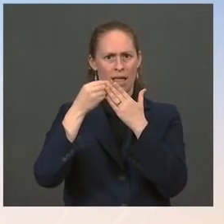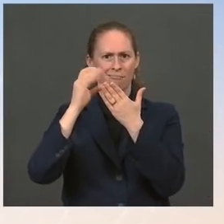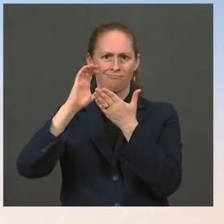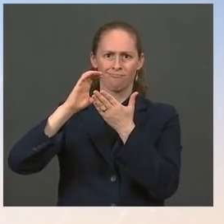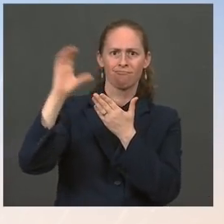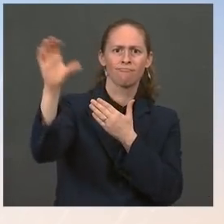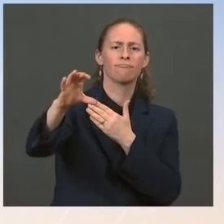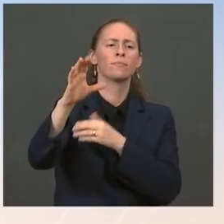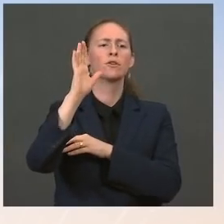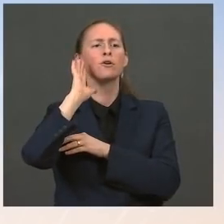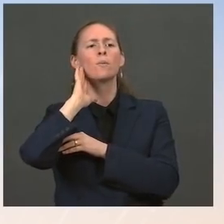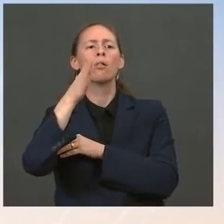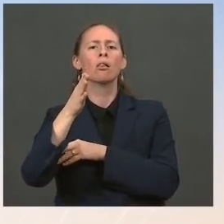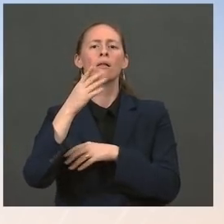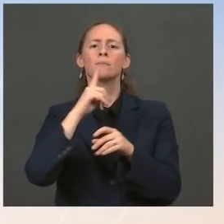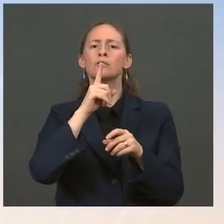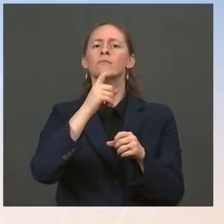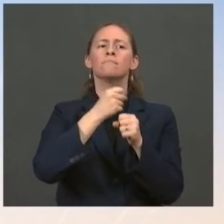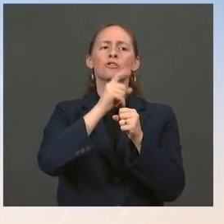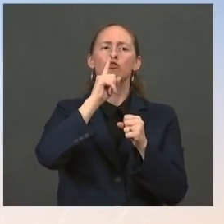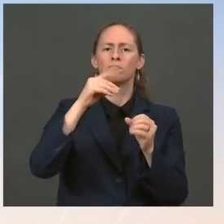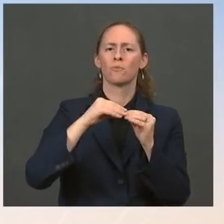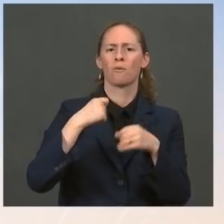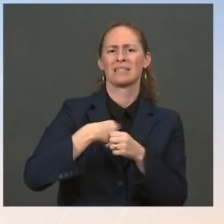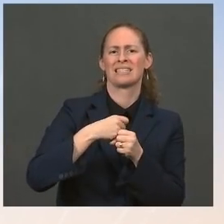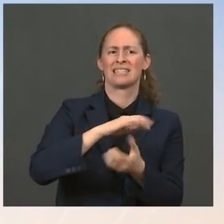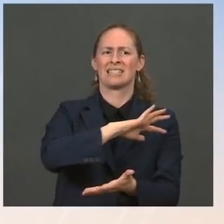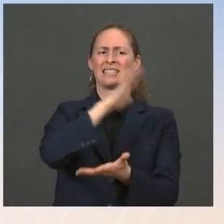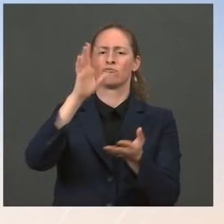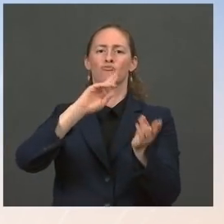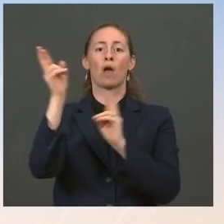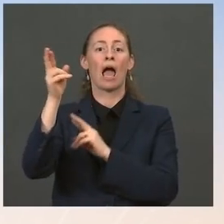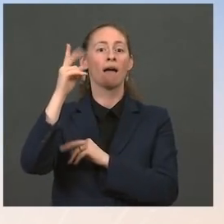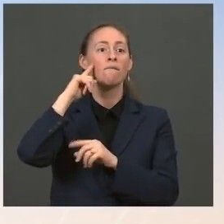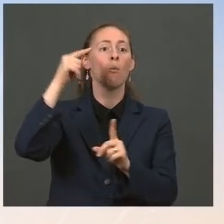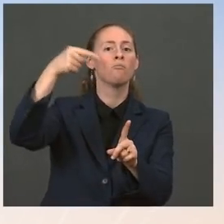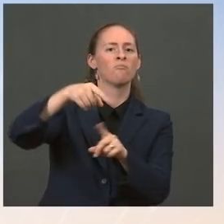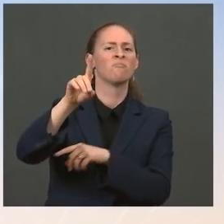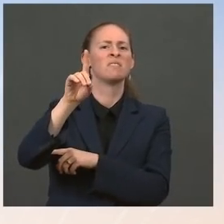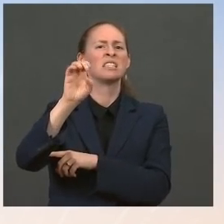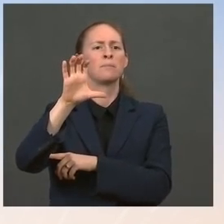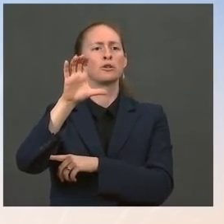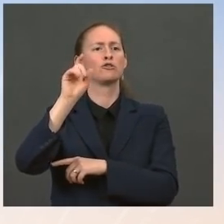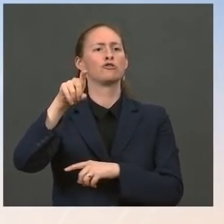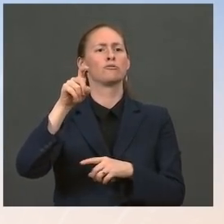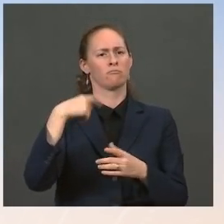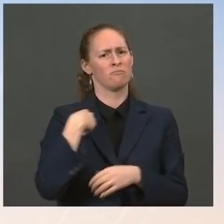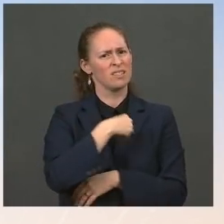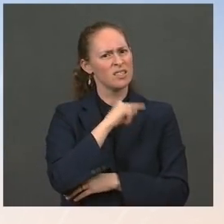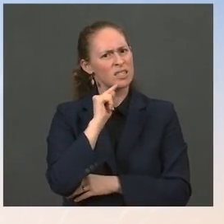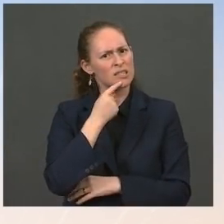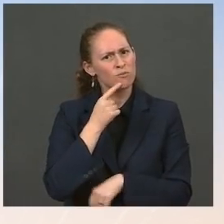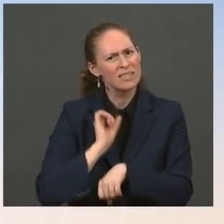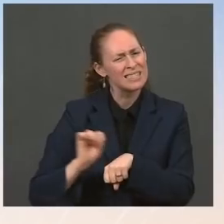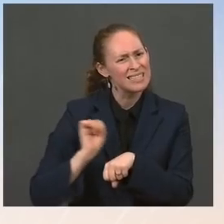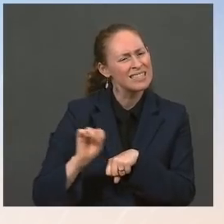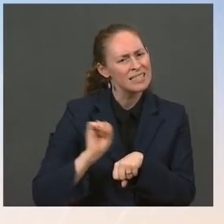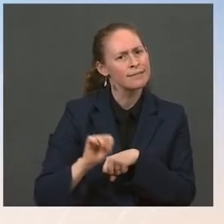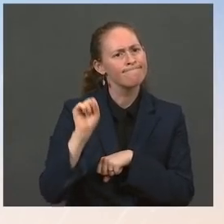tripling by November. I think that is speaking to how seriously we take this and how we're working to ensure there are accessible,